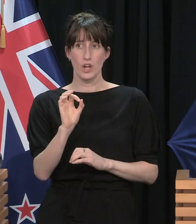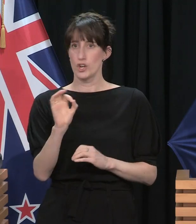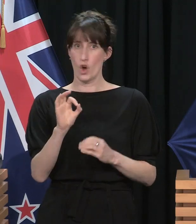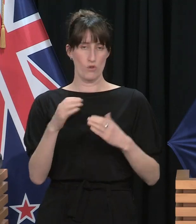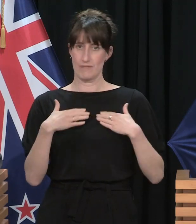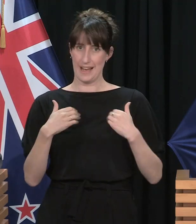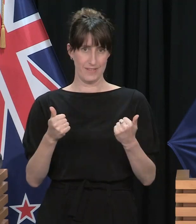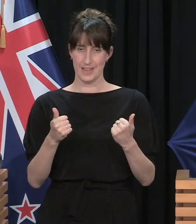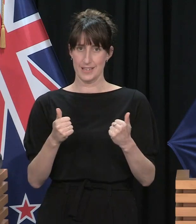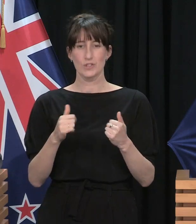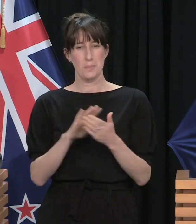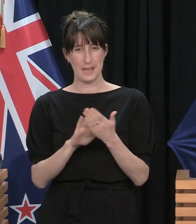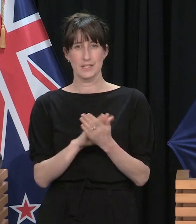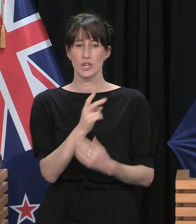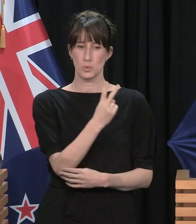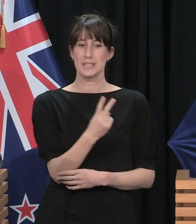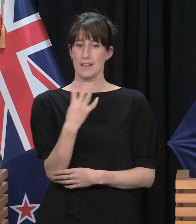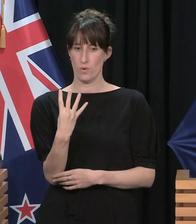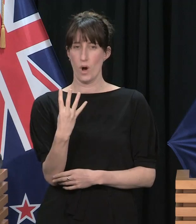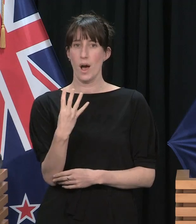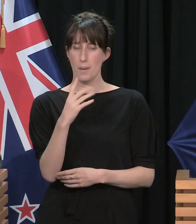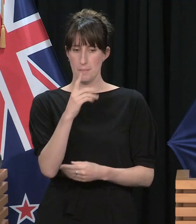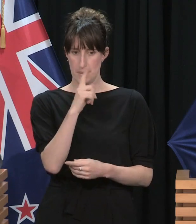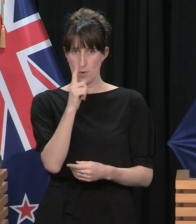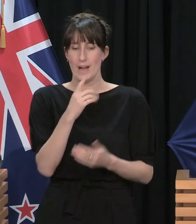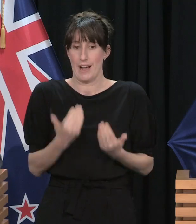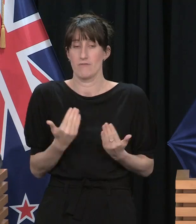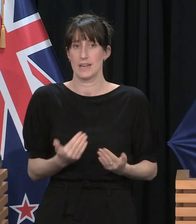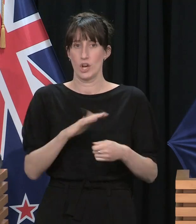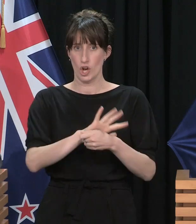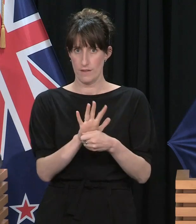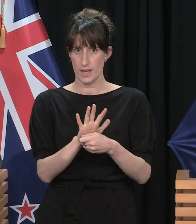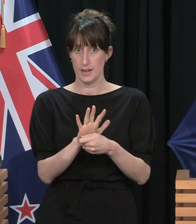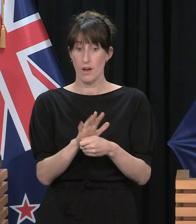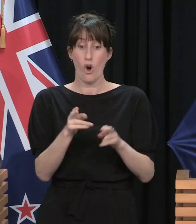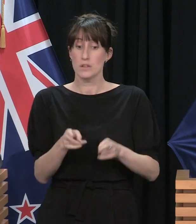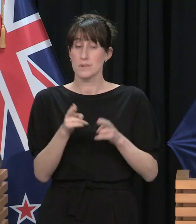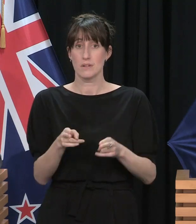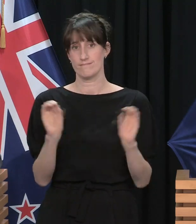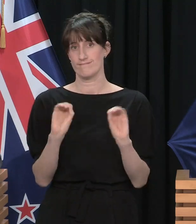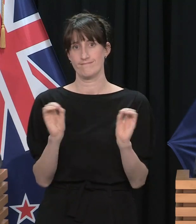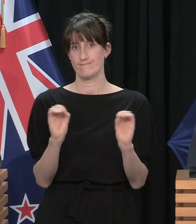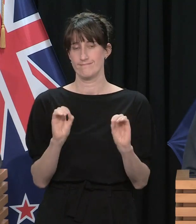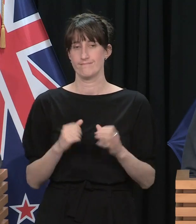total number of active cases